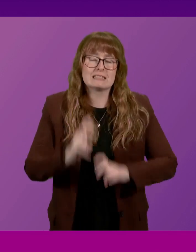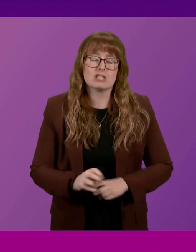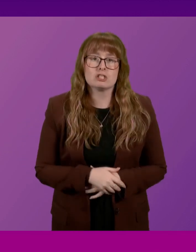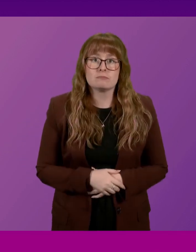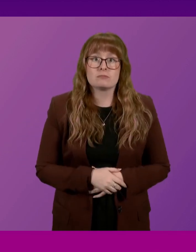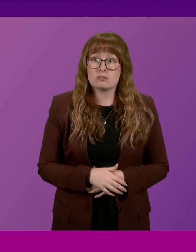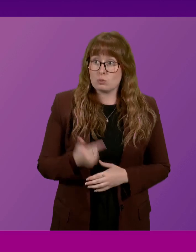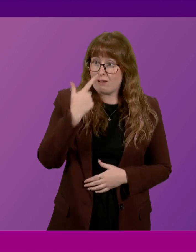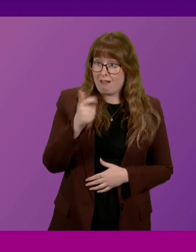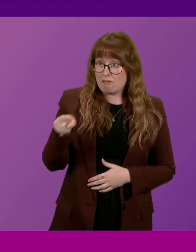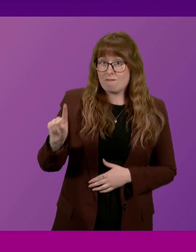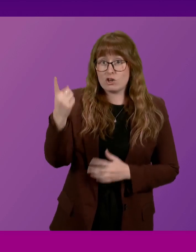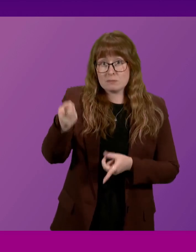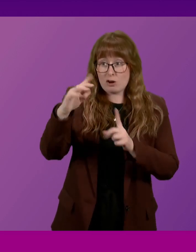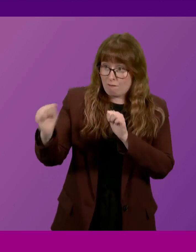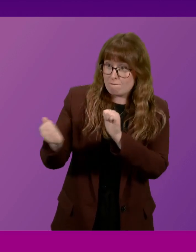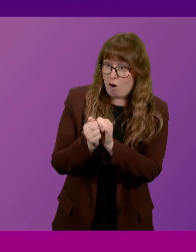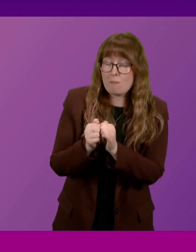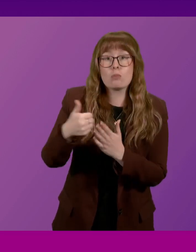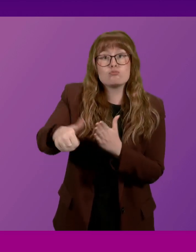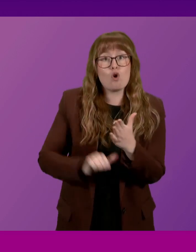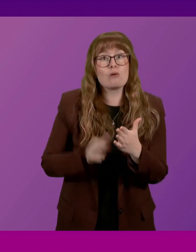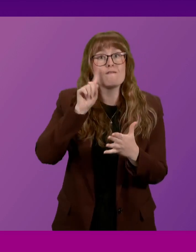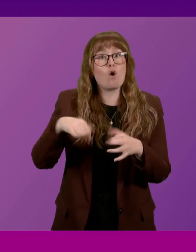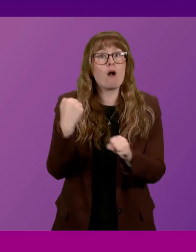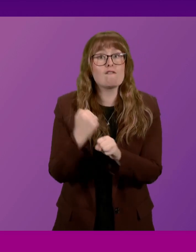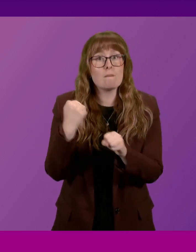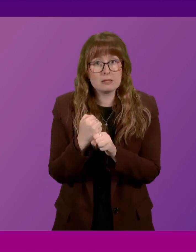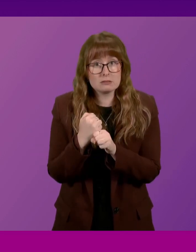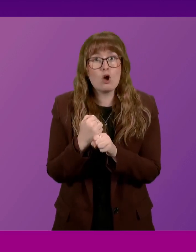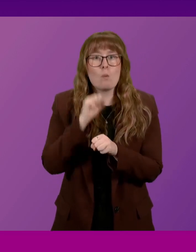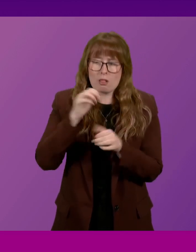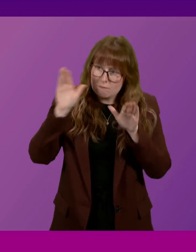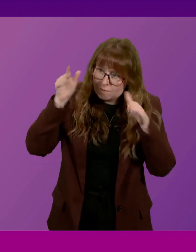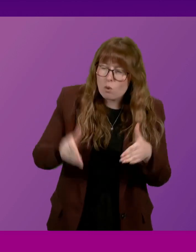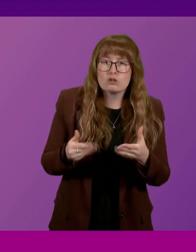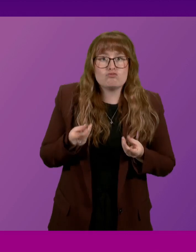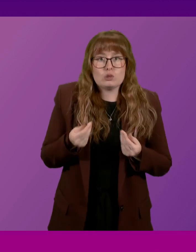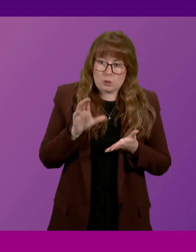Will the First Minister confirm how the programme for government will focus resources on the justice